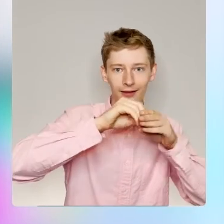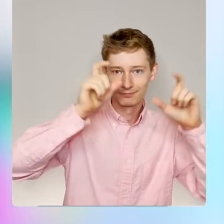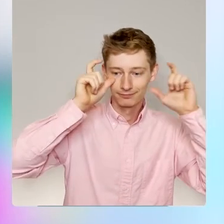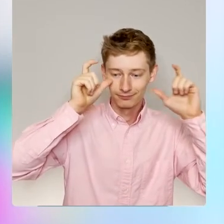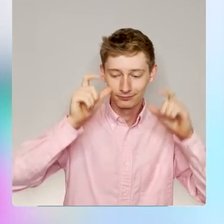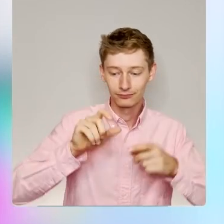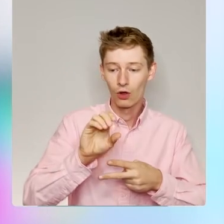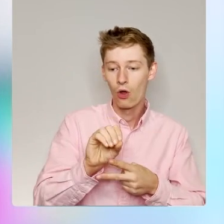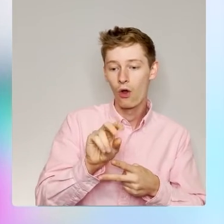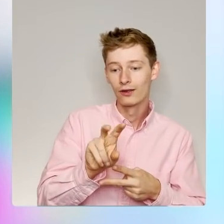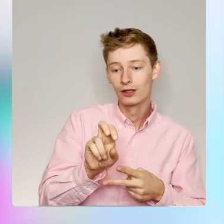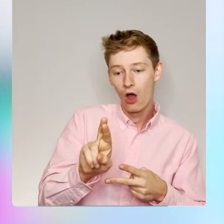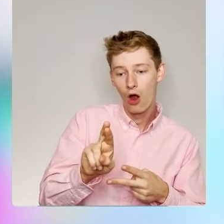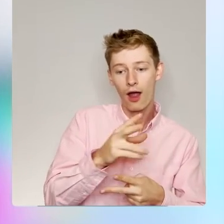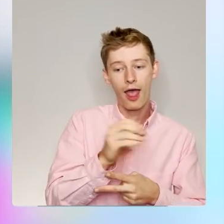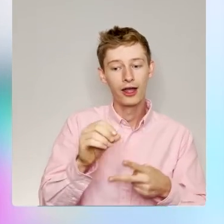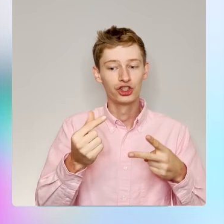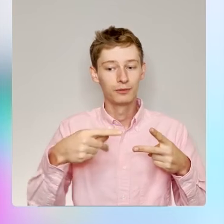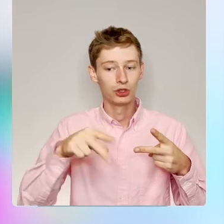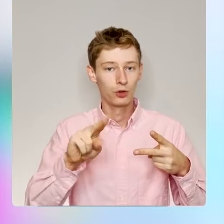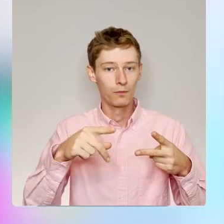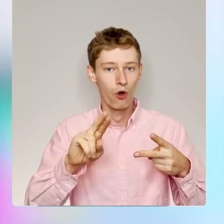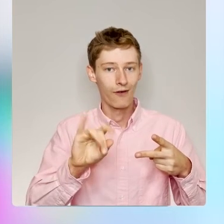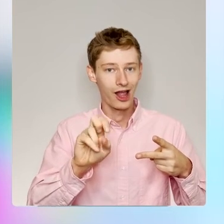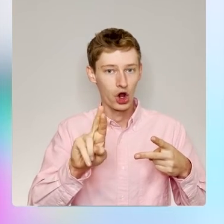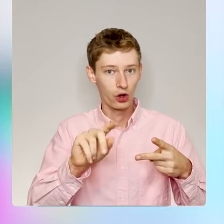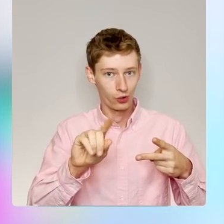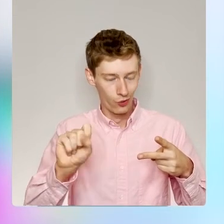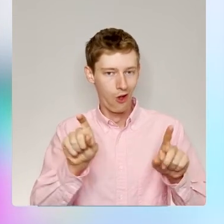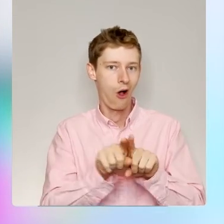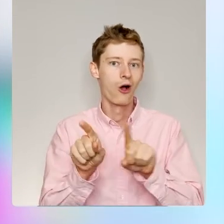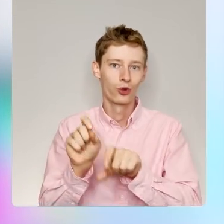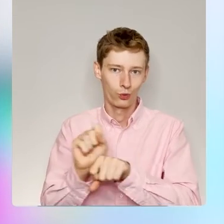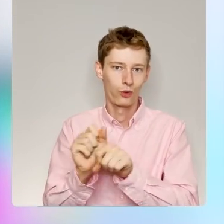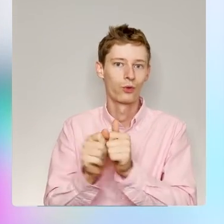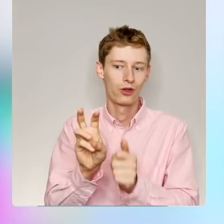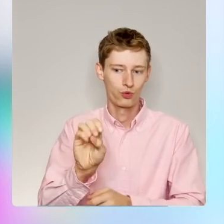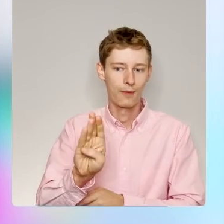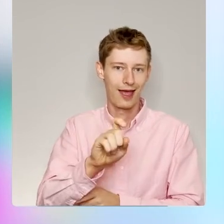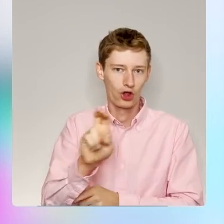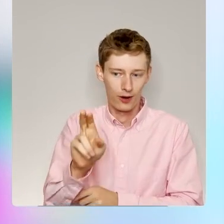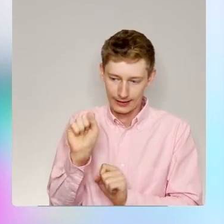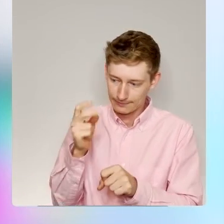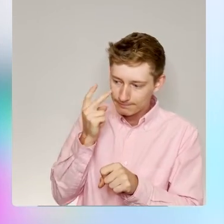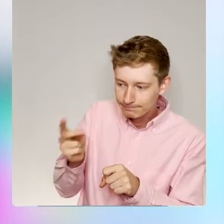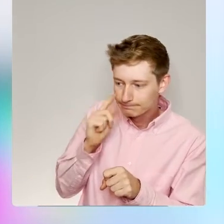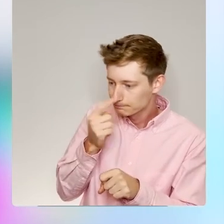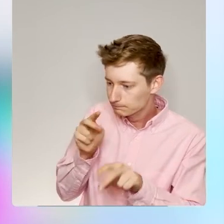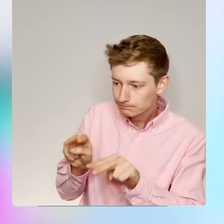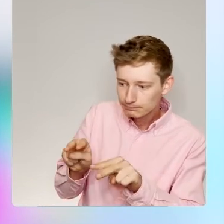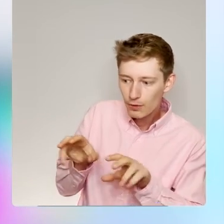check out Jimmy Lee's "Performance and Optimization on Meta Quest Platform" talk, which is available on demand now.